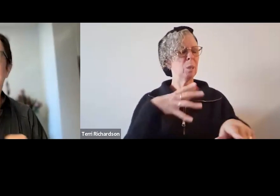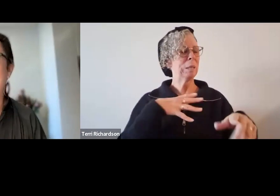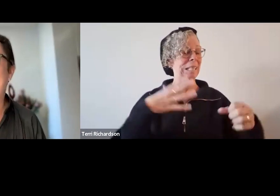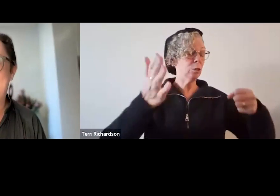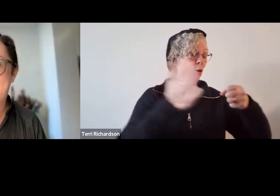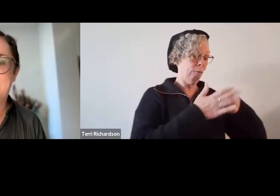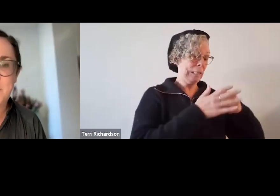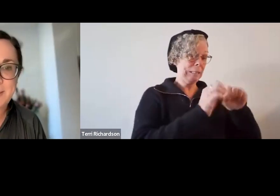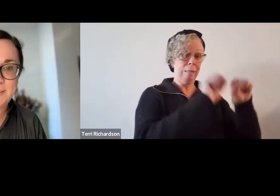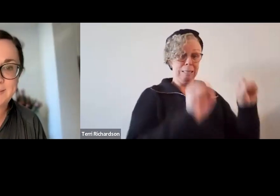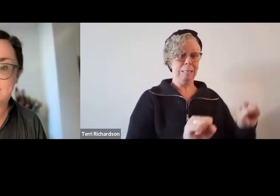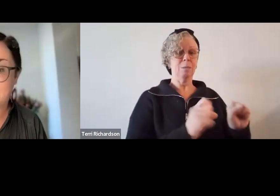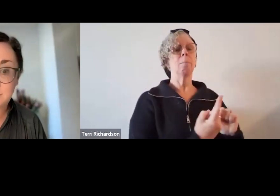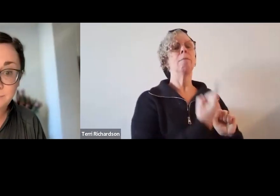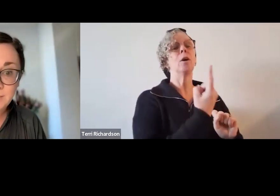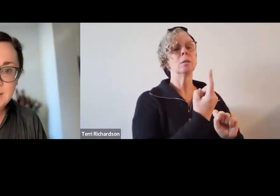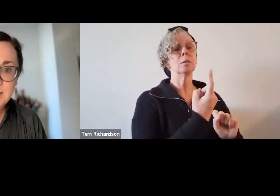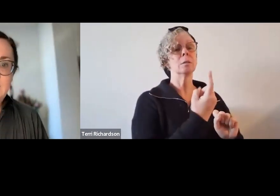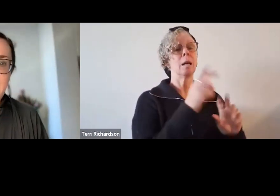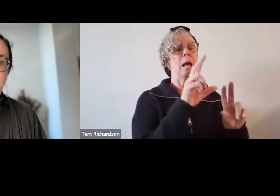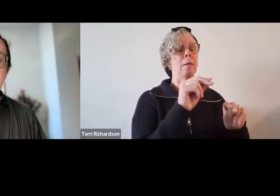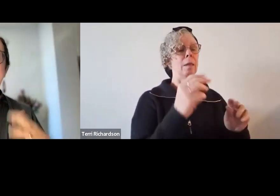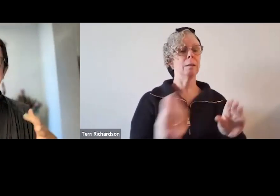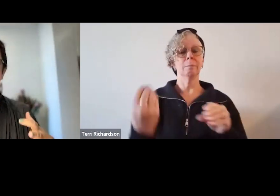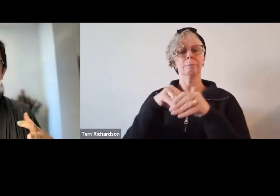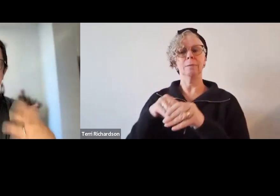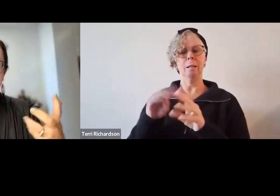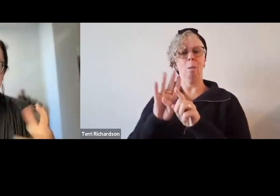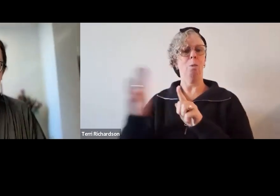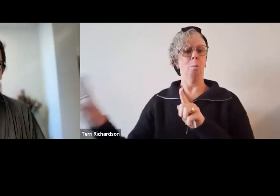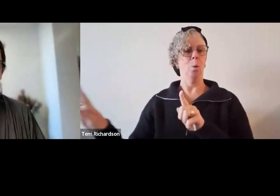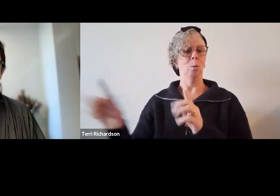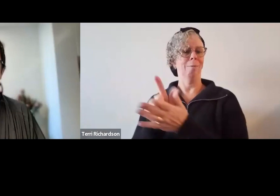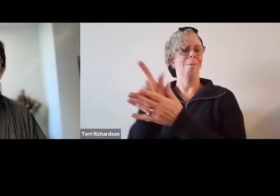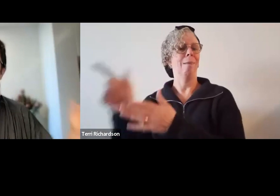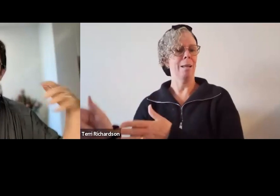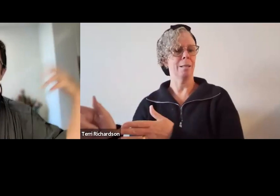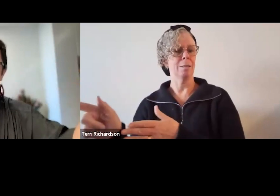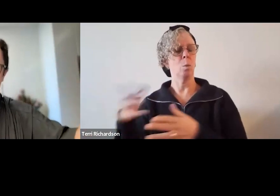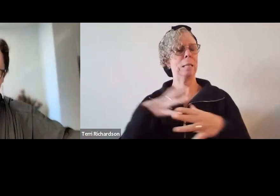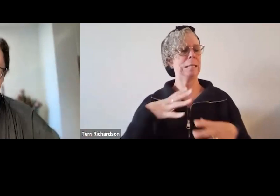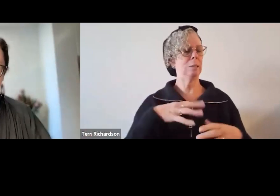before we run out of board members to fill them. Which means, I think we need to train ourselves to think beyond boards,